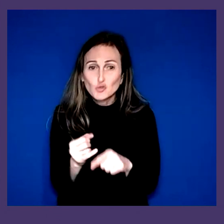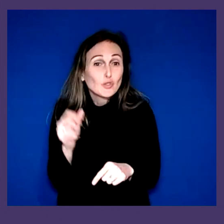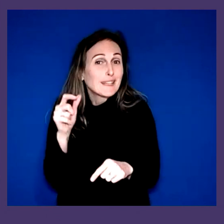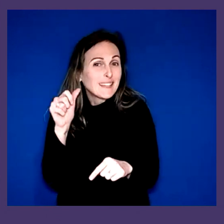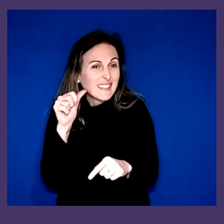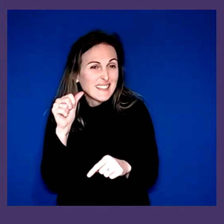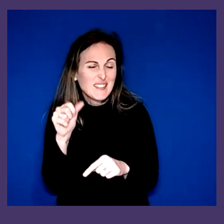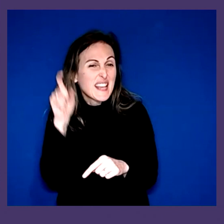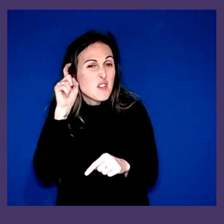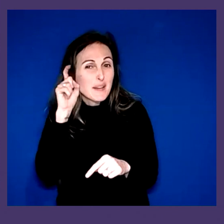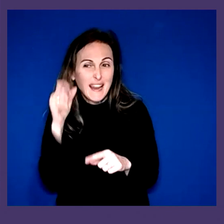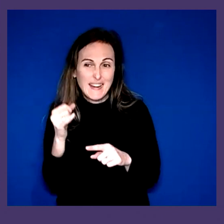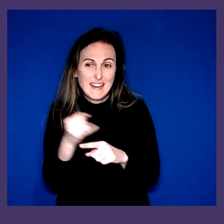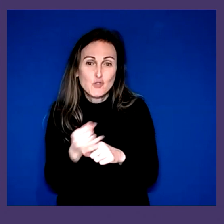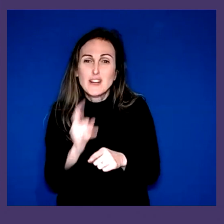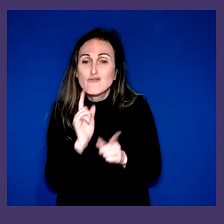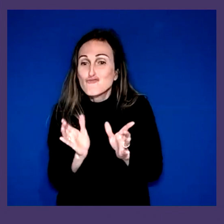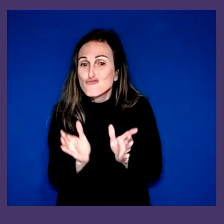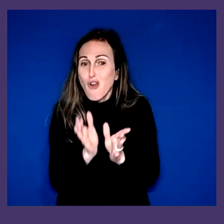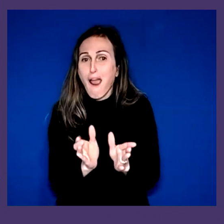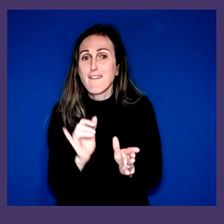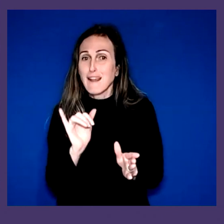this Bluetooth Low Energy Audio profile.